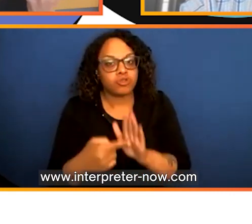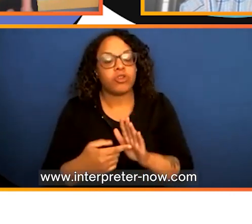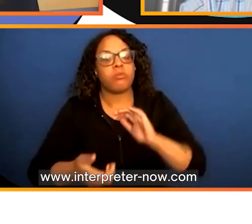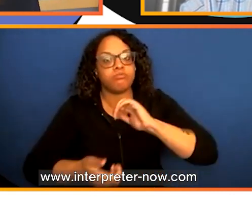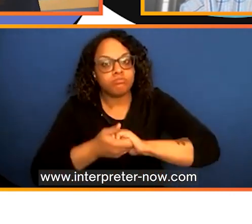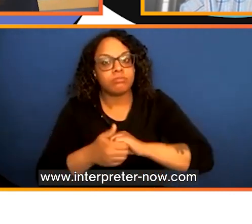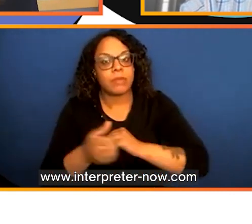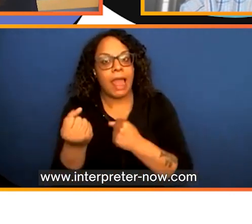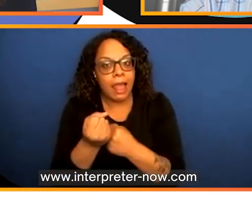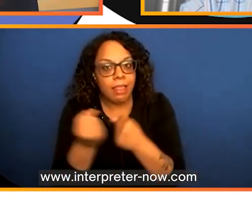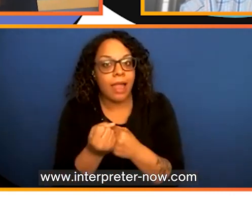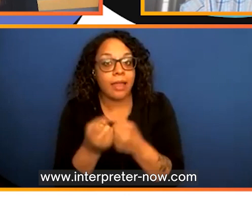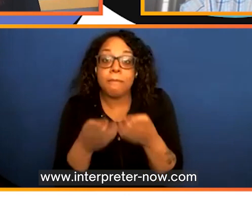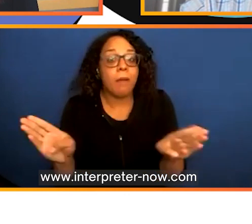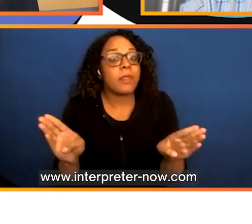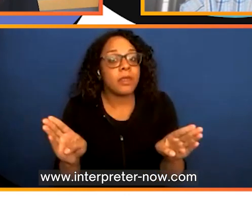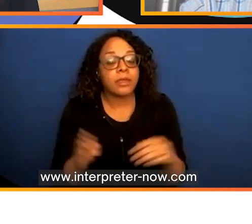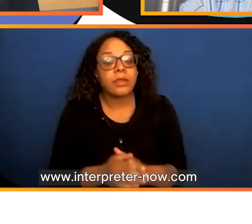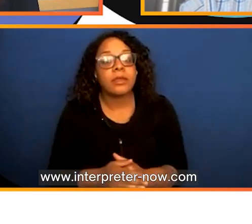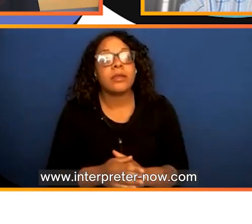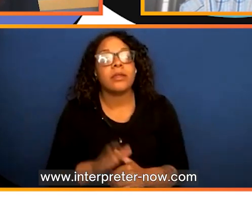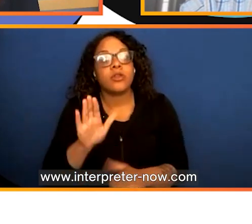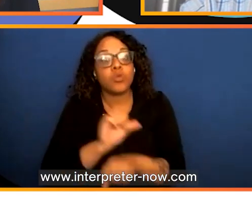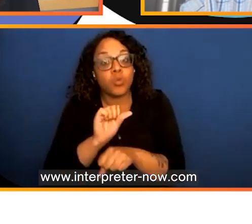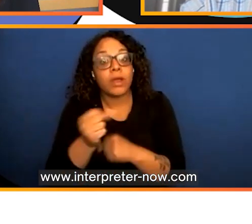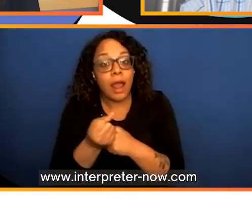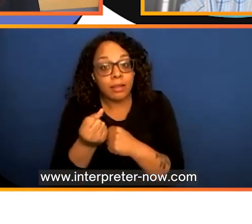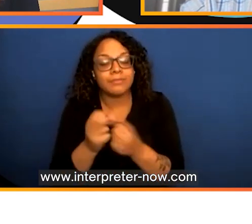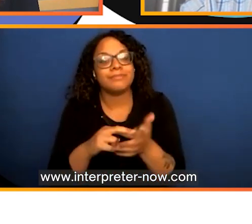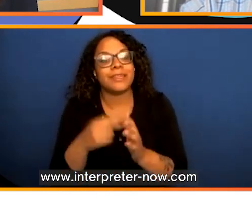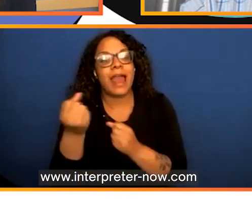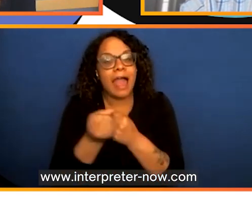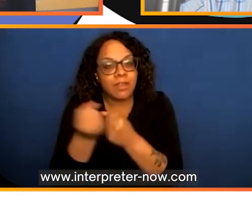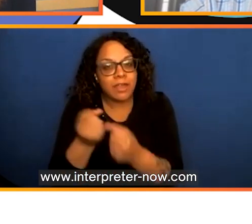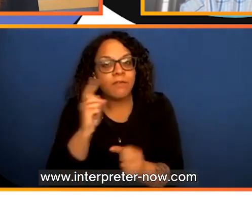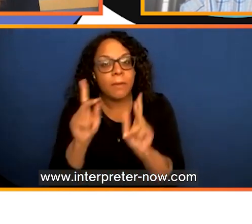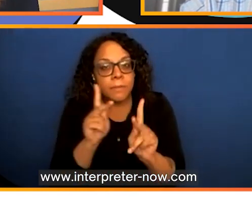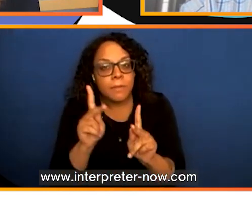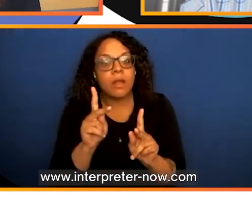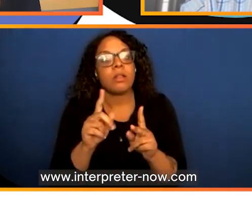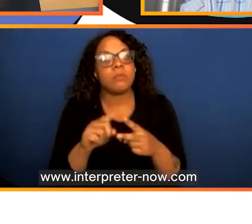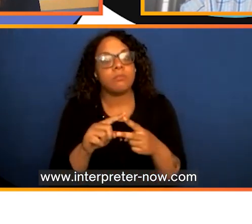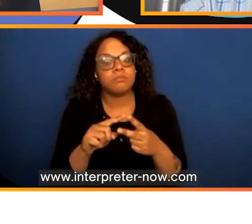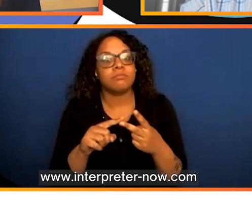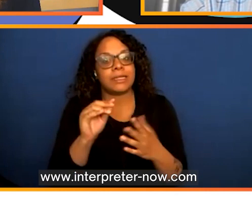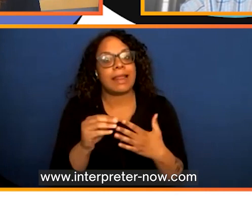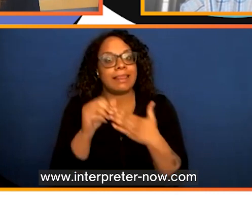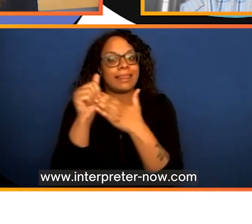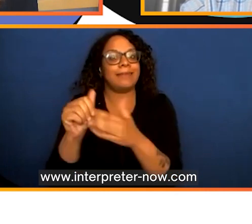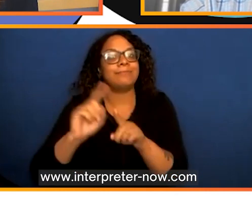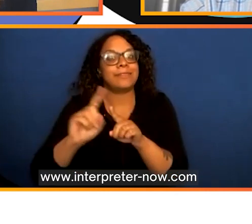In this episode, you'll learn tangible actionable steps that you can take to lead the change